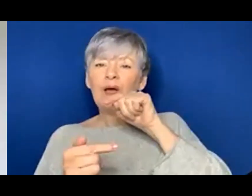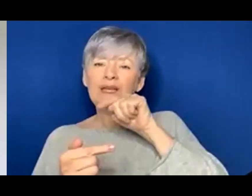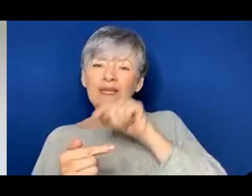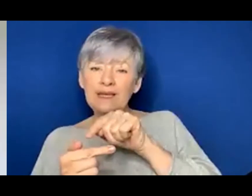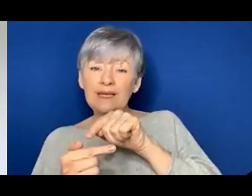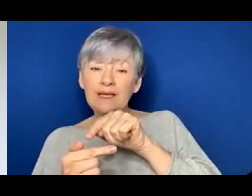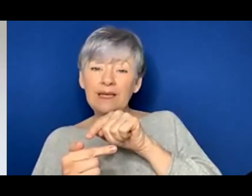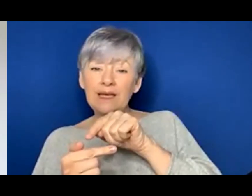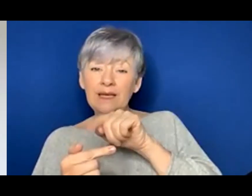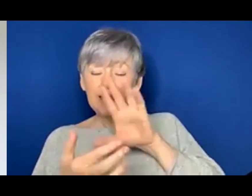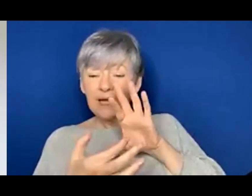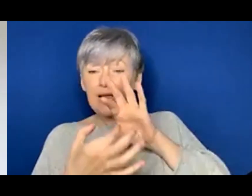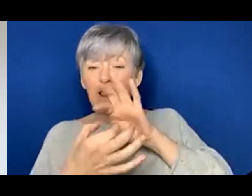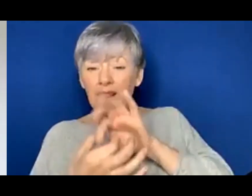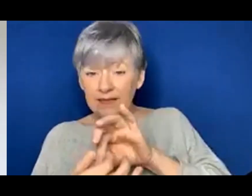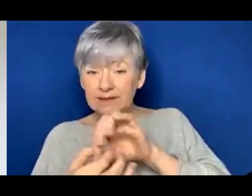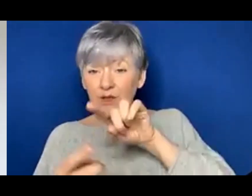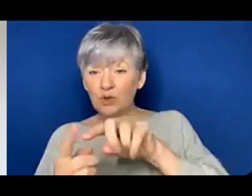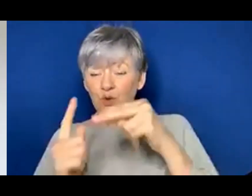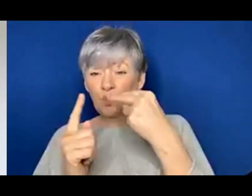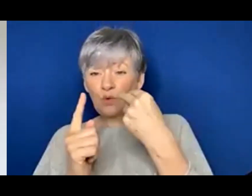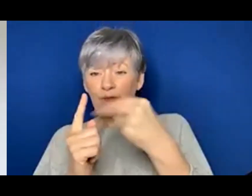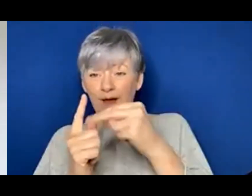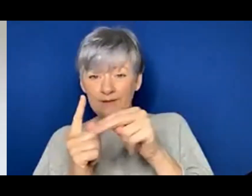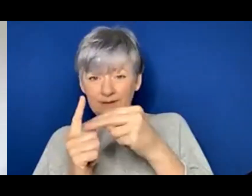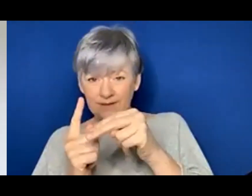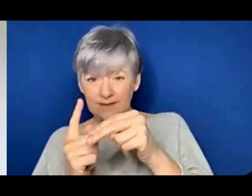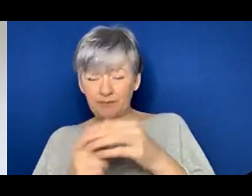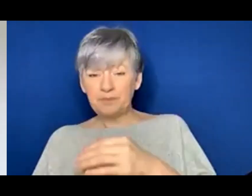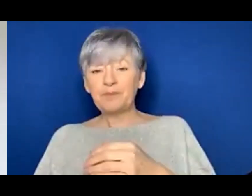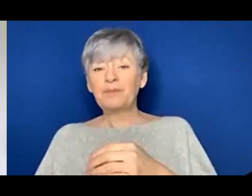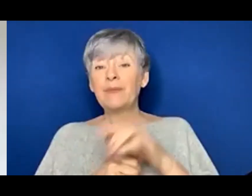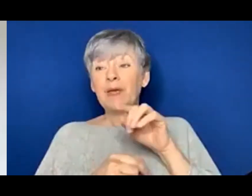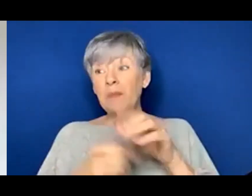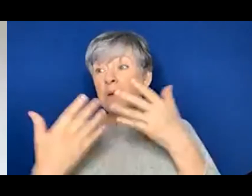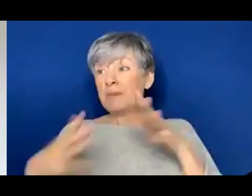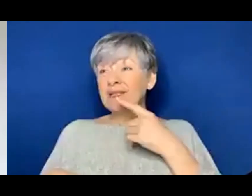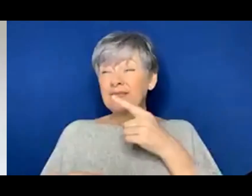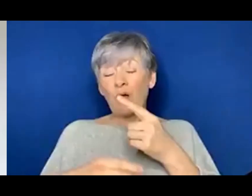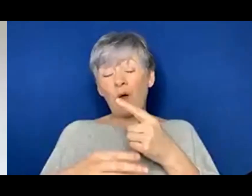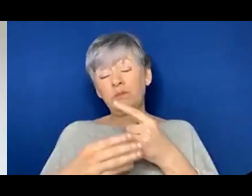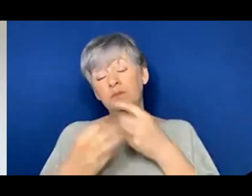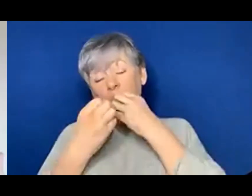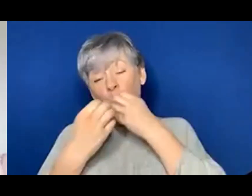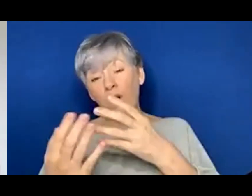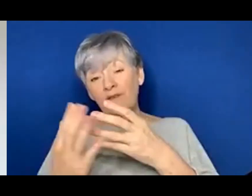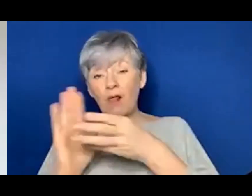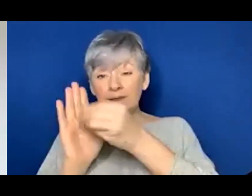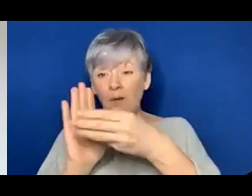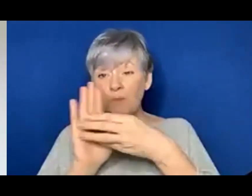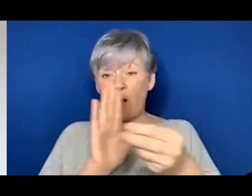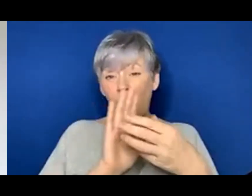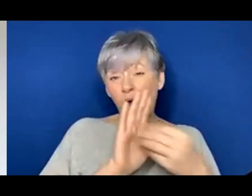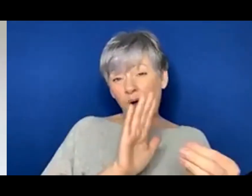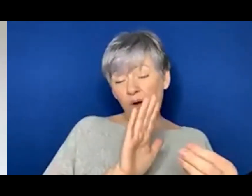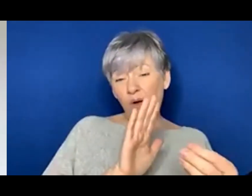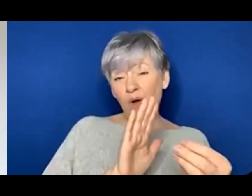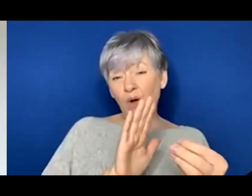that autistic bent. These wonderful examples, it is only going to be a small amount of them,